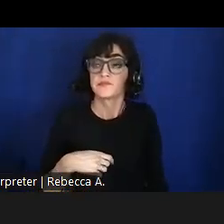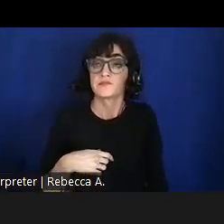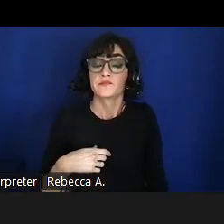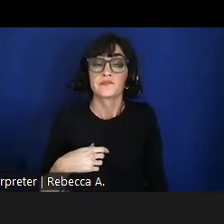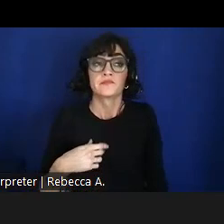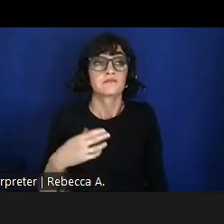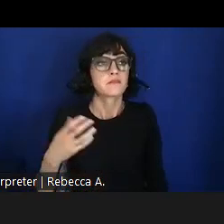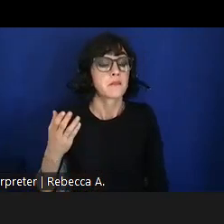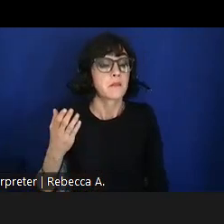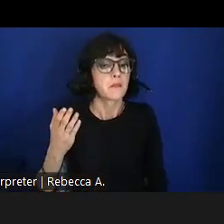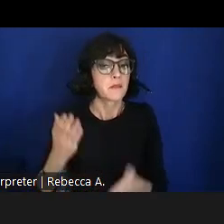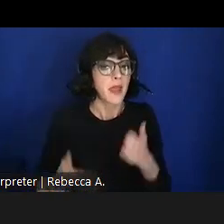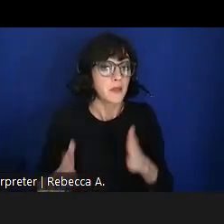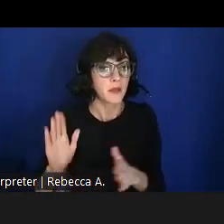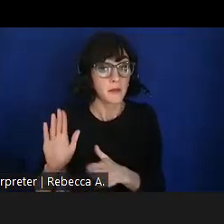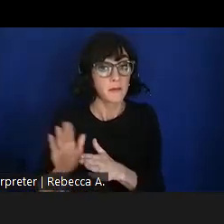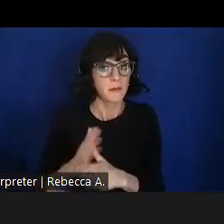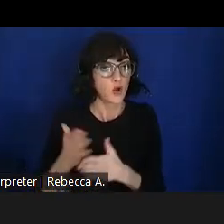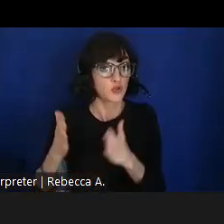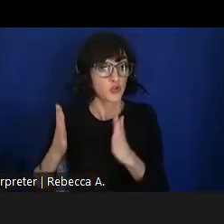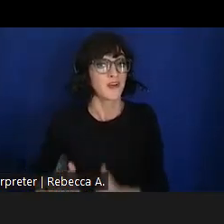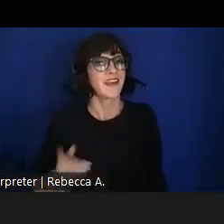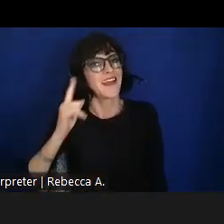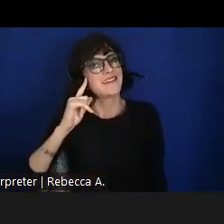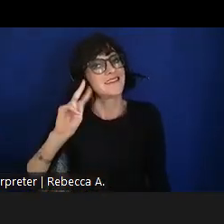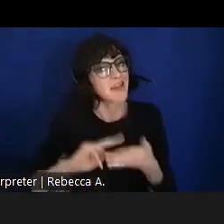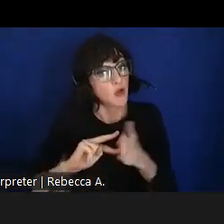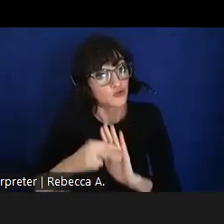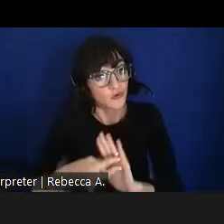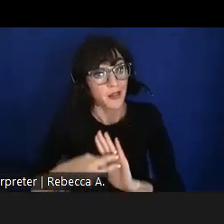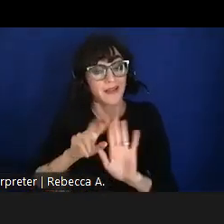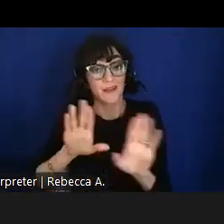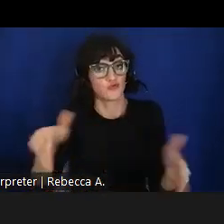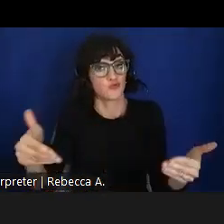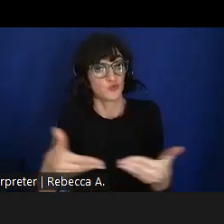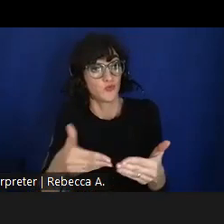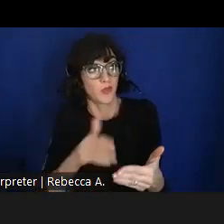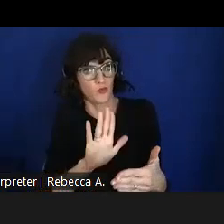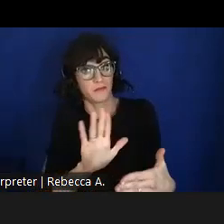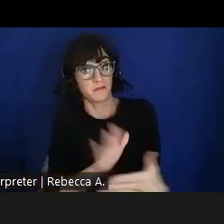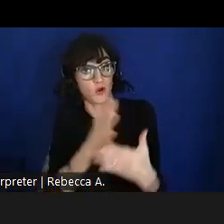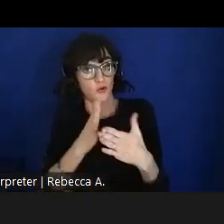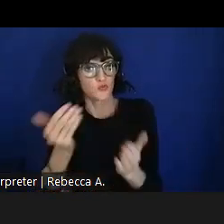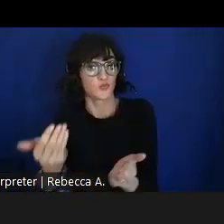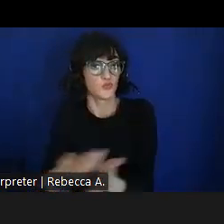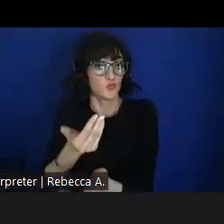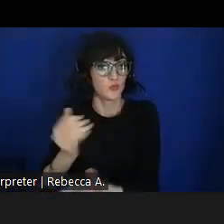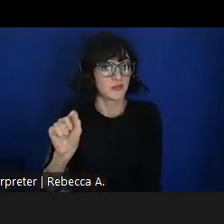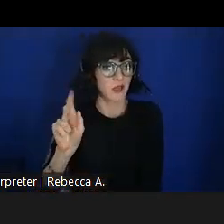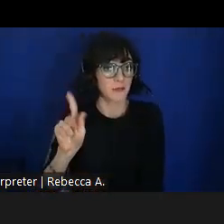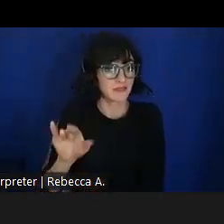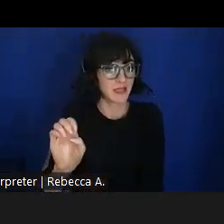deliberately introducing their partner to substances whether it's because they don't